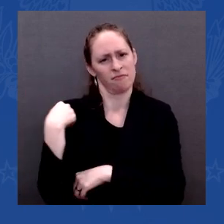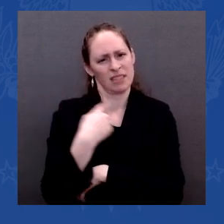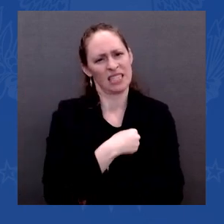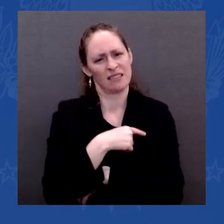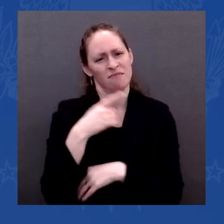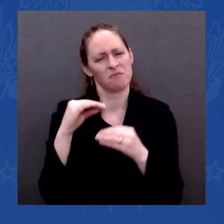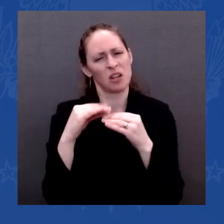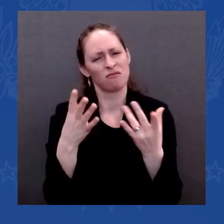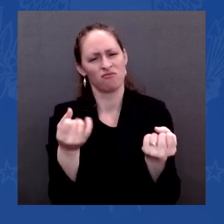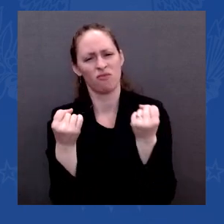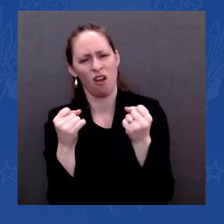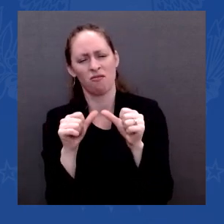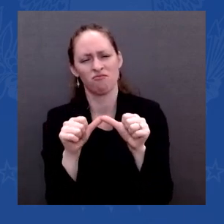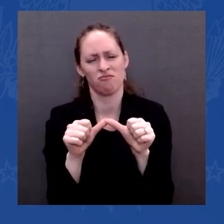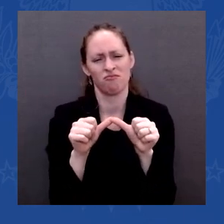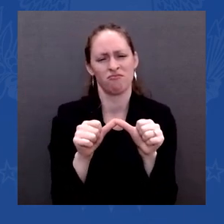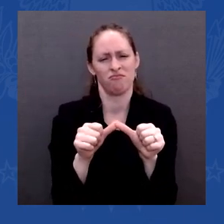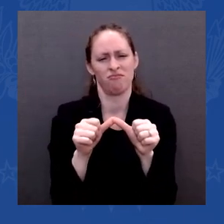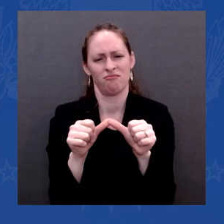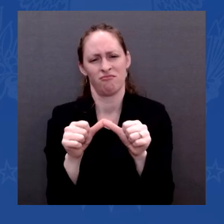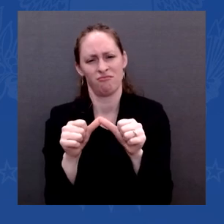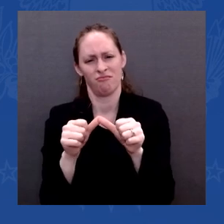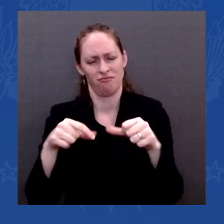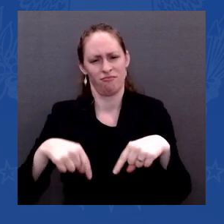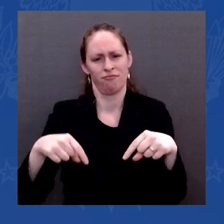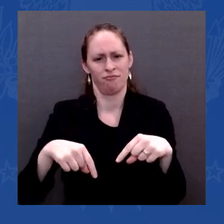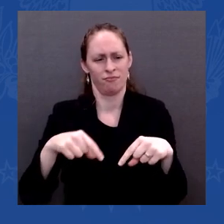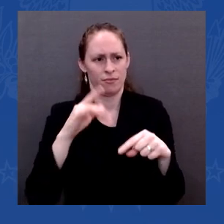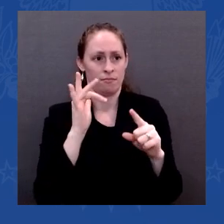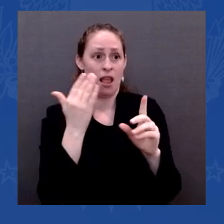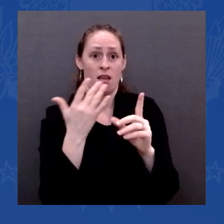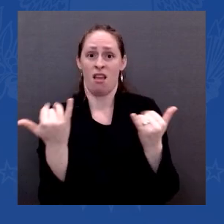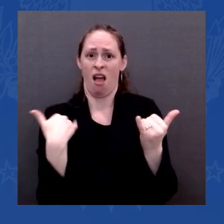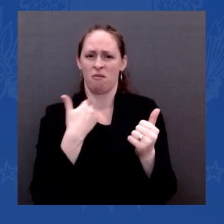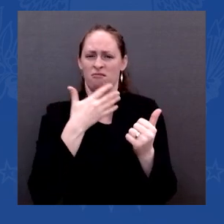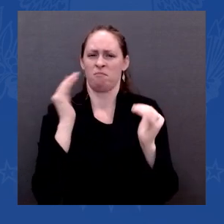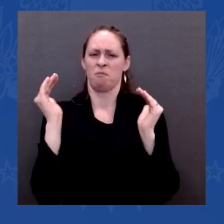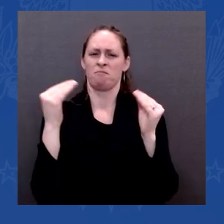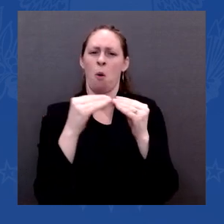Think about that. So, don’t give up on the American people.